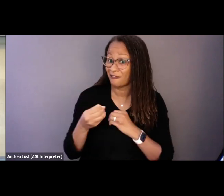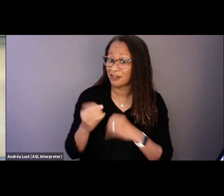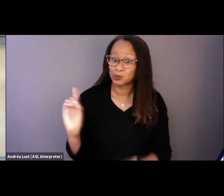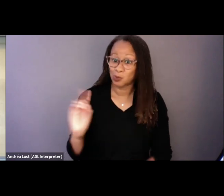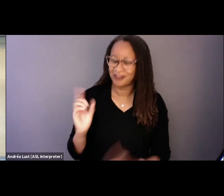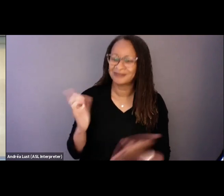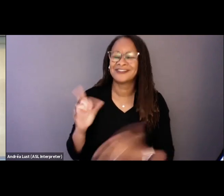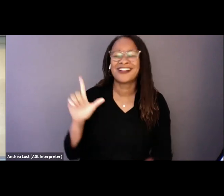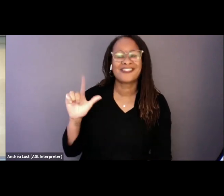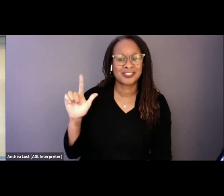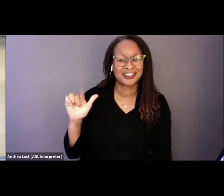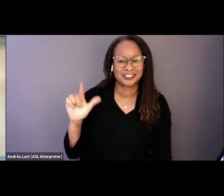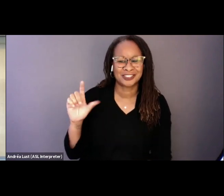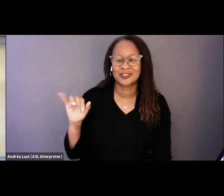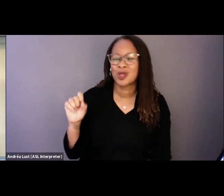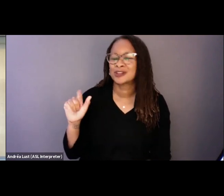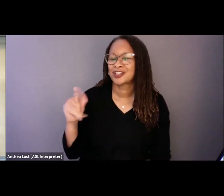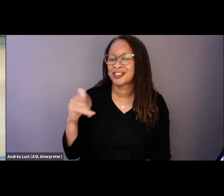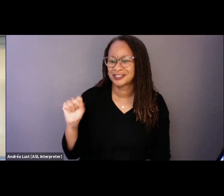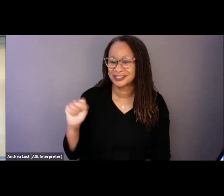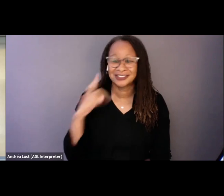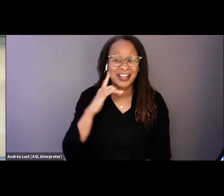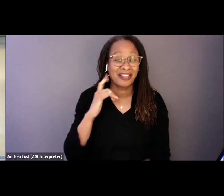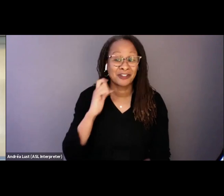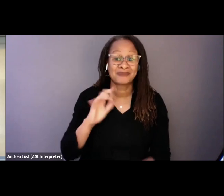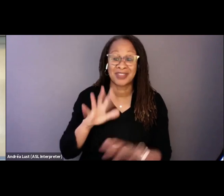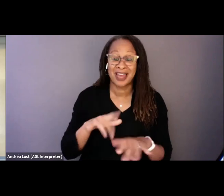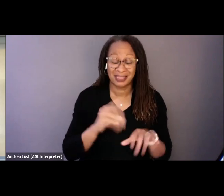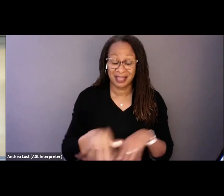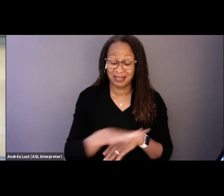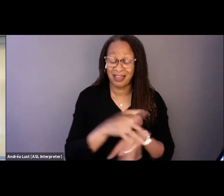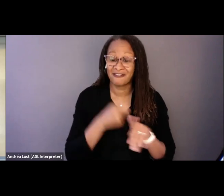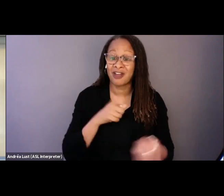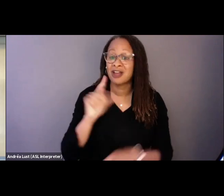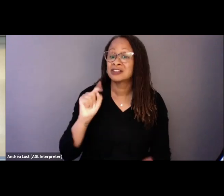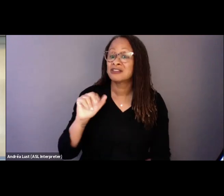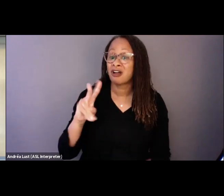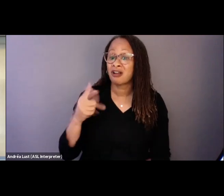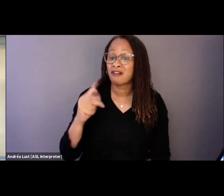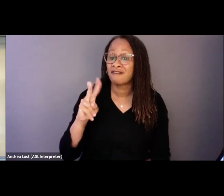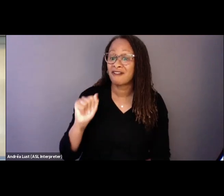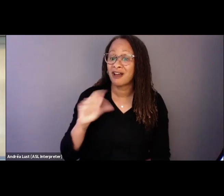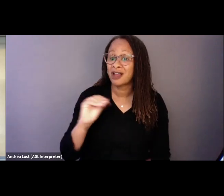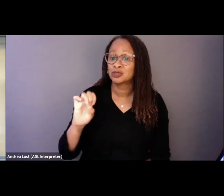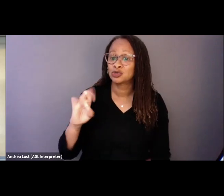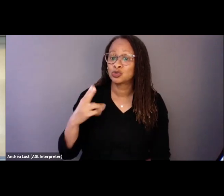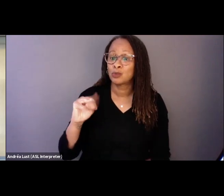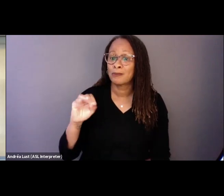in Los Angeles, which is on the unceded land of the Tongva and Chumash people who have been stewards